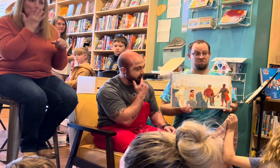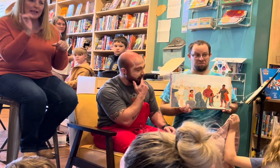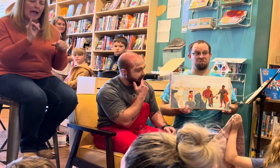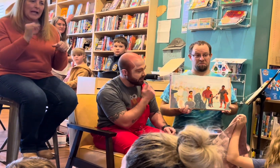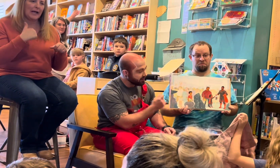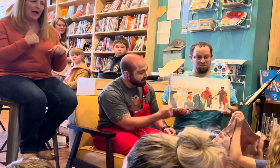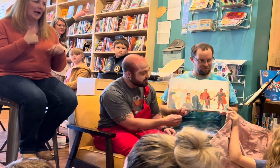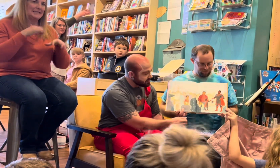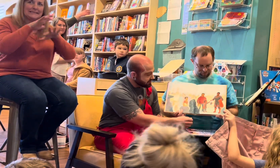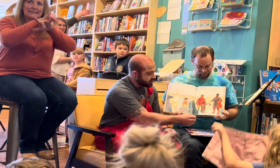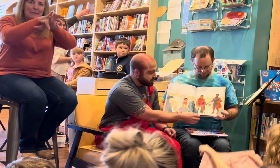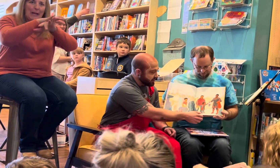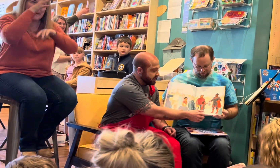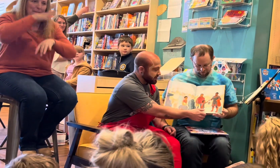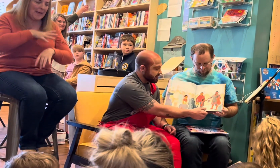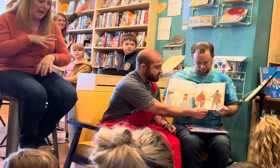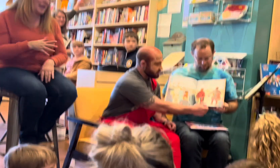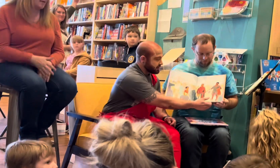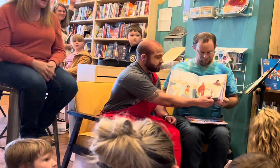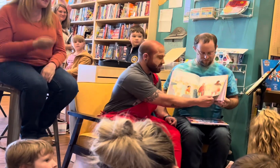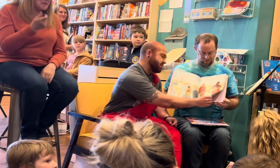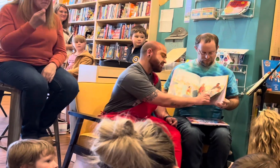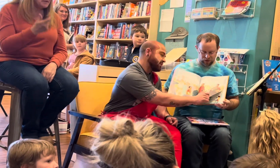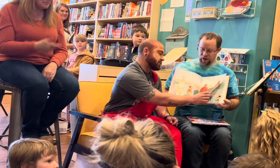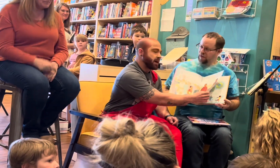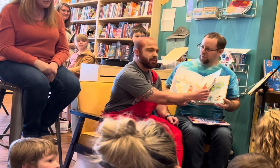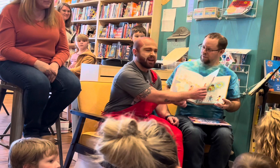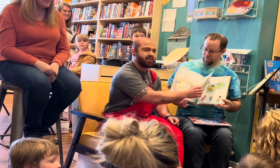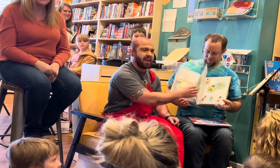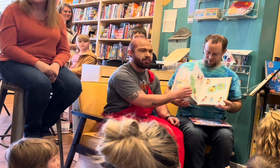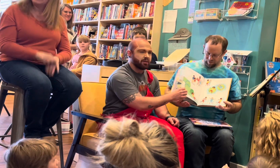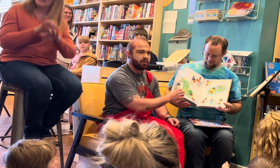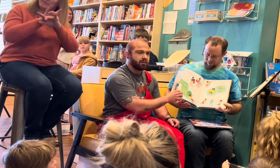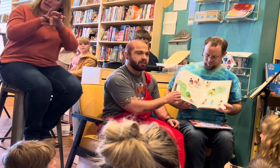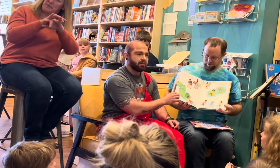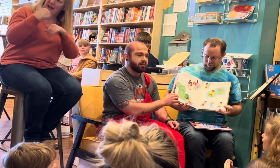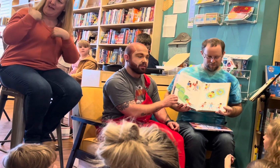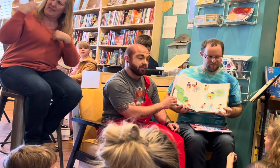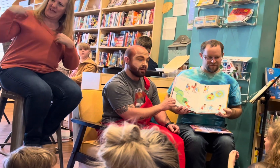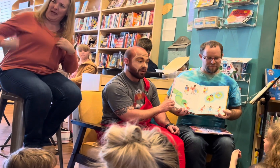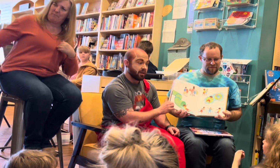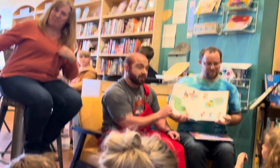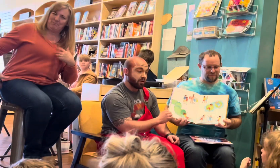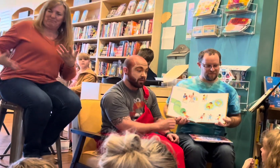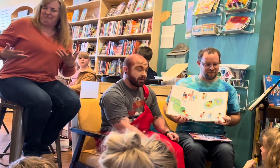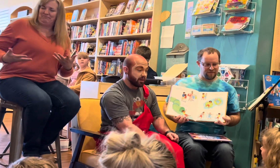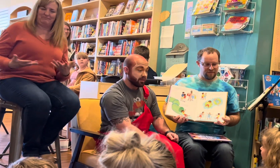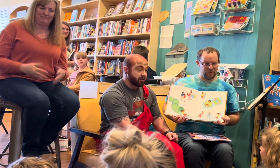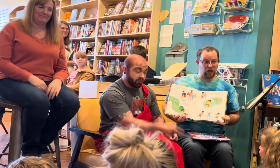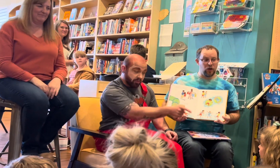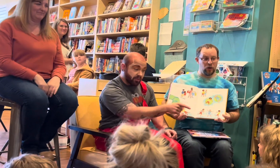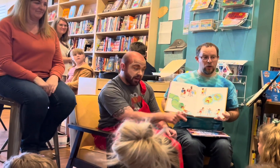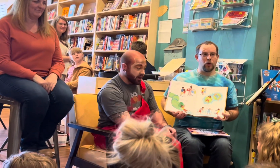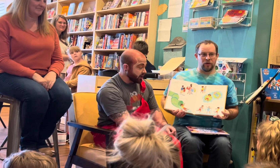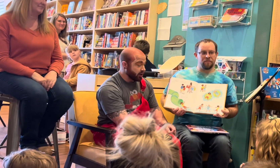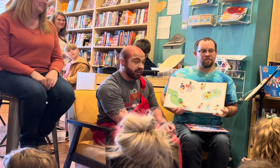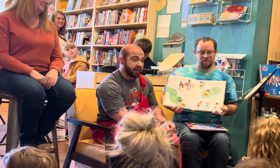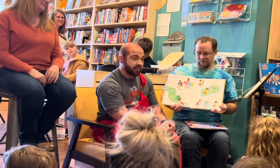right. A little bit, yeah. Does Spiderman have a cape? AUDIENCE: It's like Spiderman-Superman. BUSTER: There you go, I like